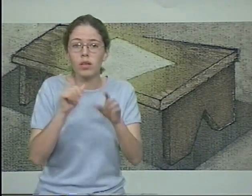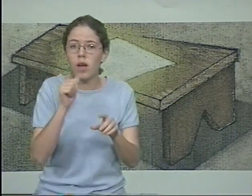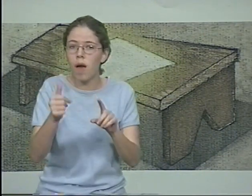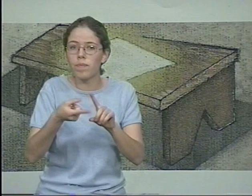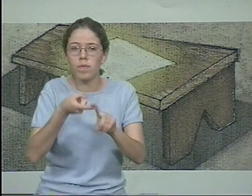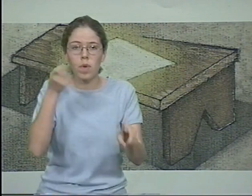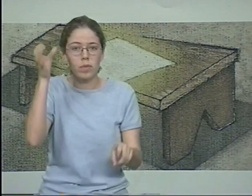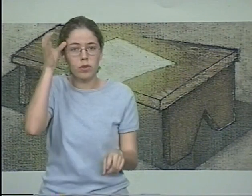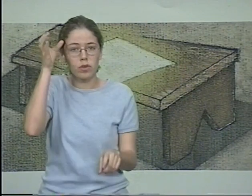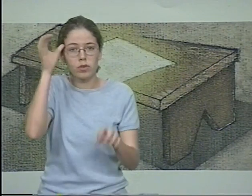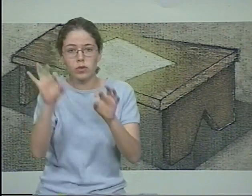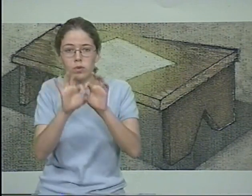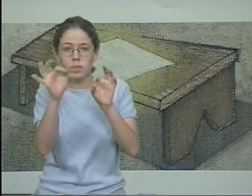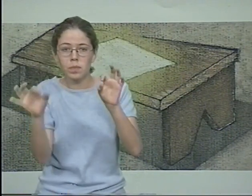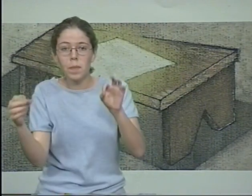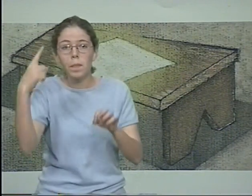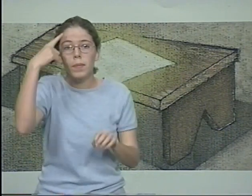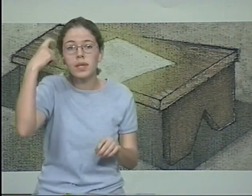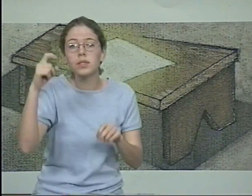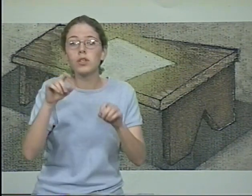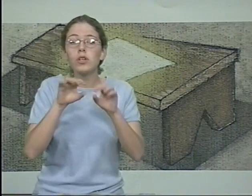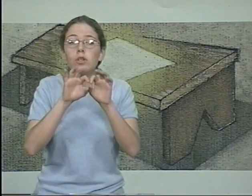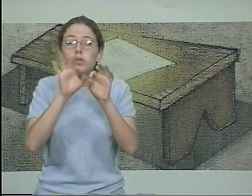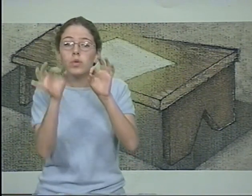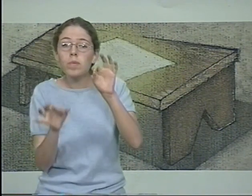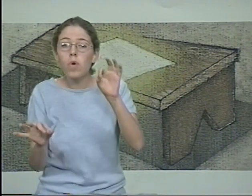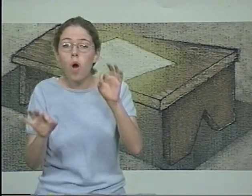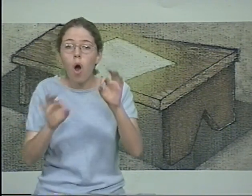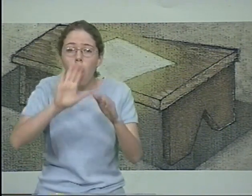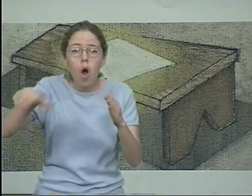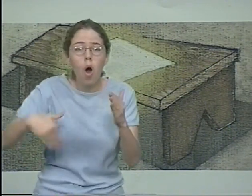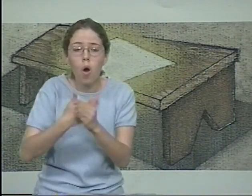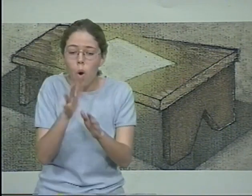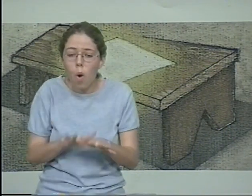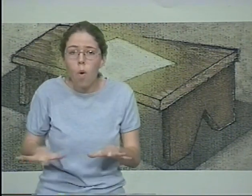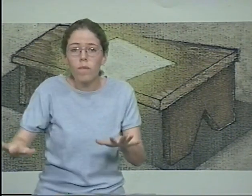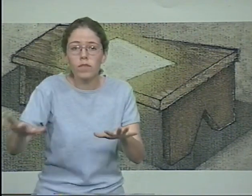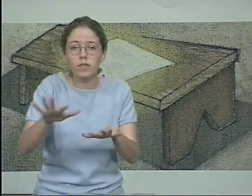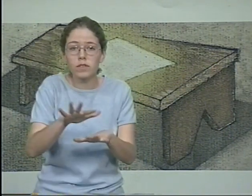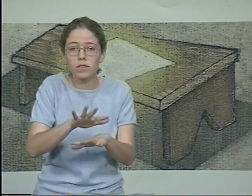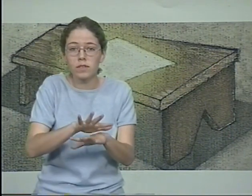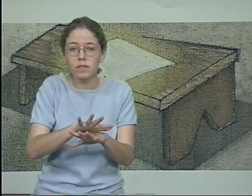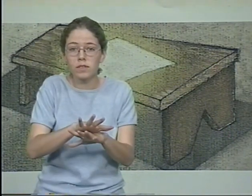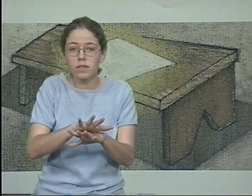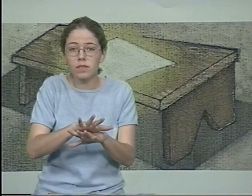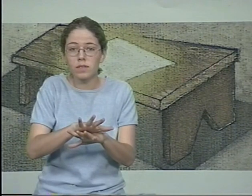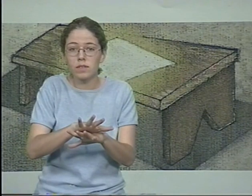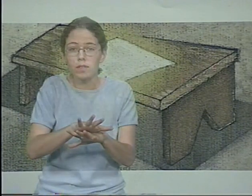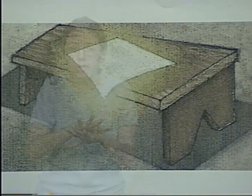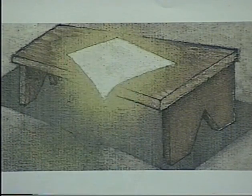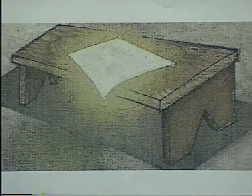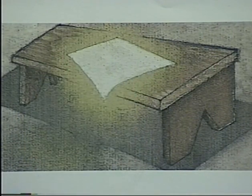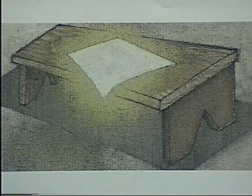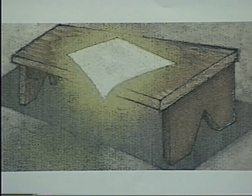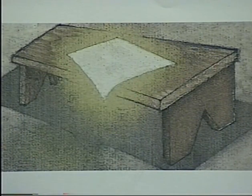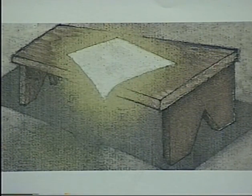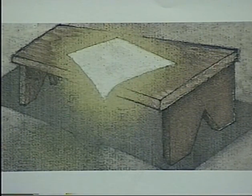He turned off the electricity and the glow disappeared. It could not have come from the Crookes tube,